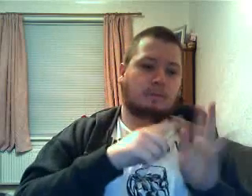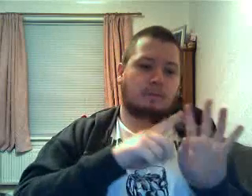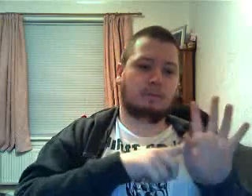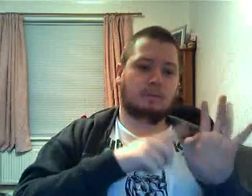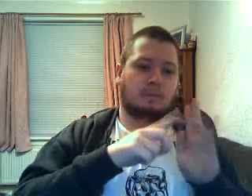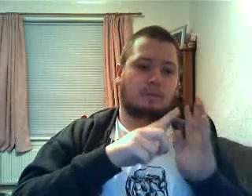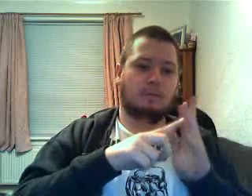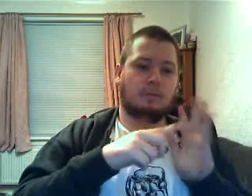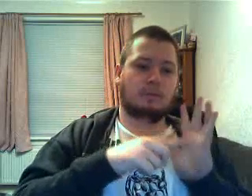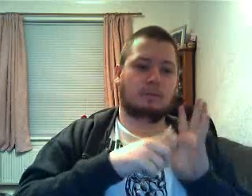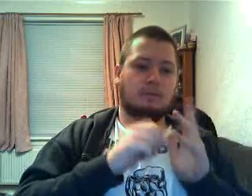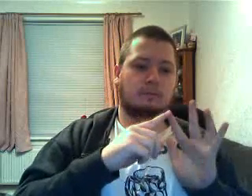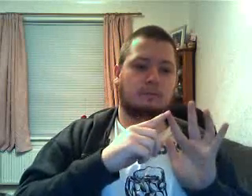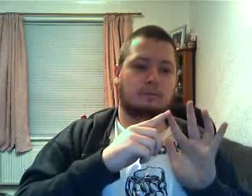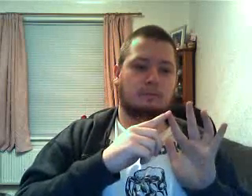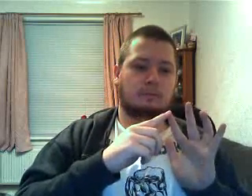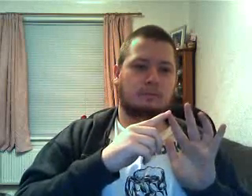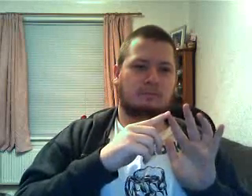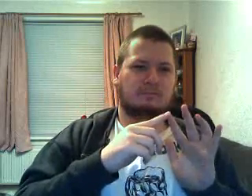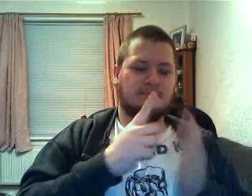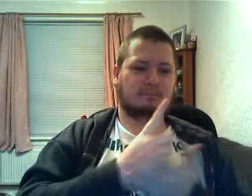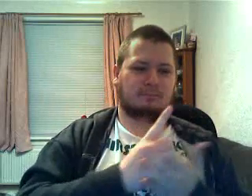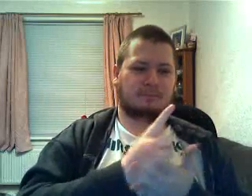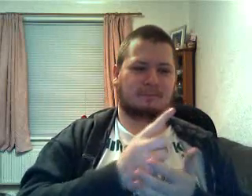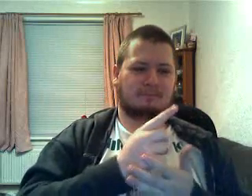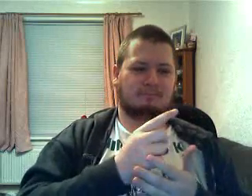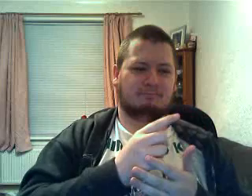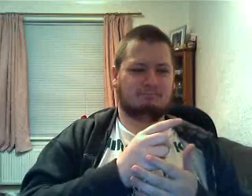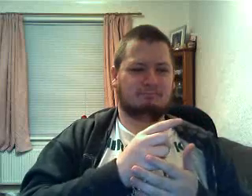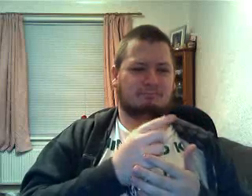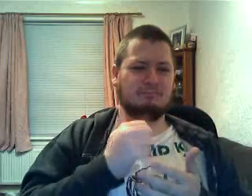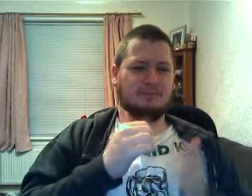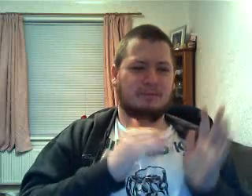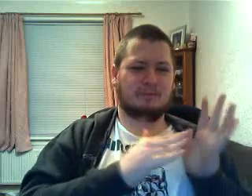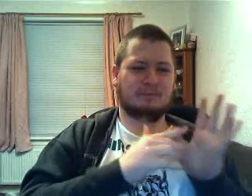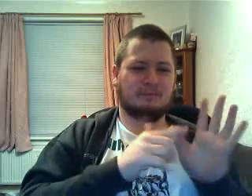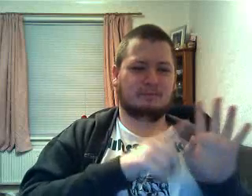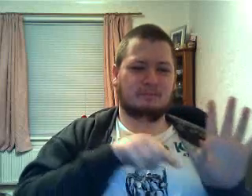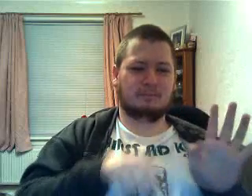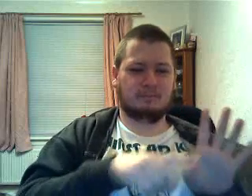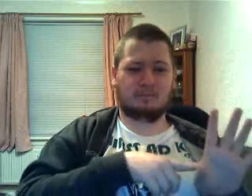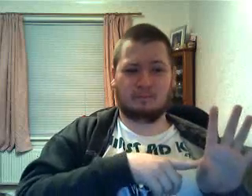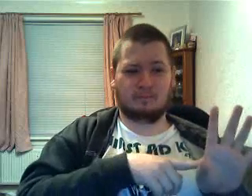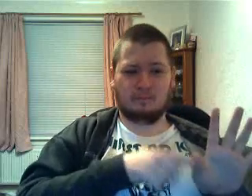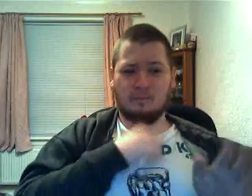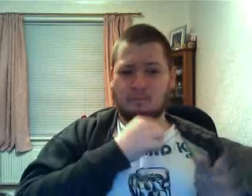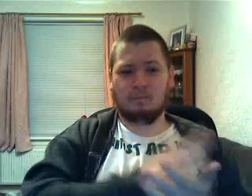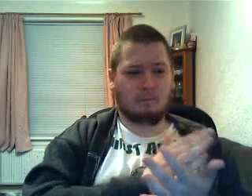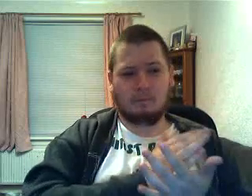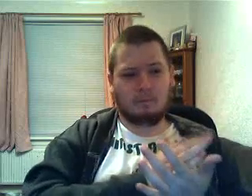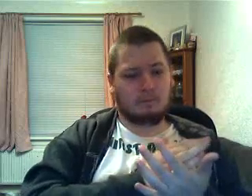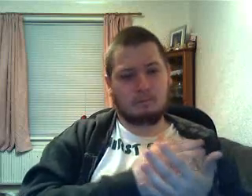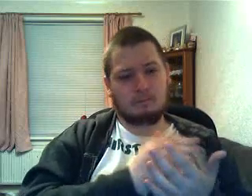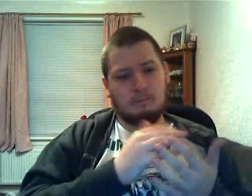to Youtube... about maybe May this year? Not sure